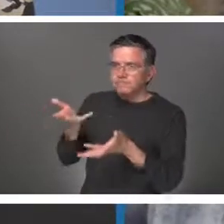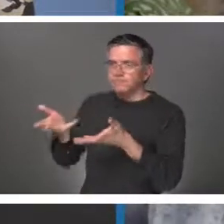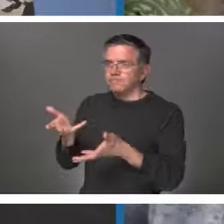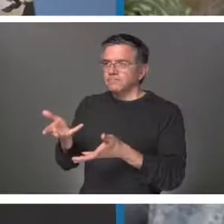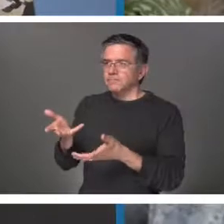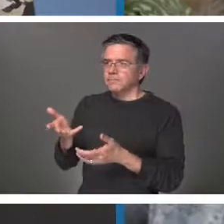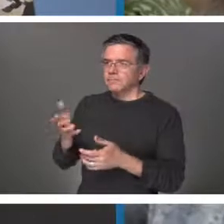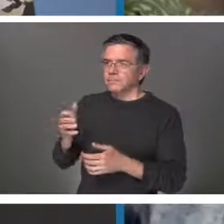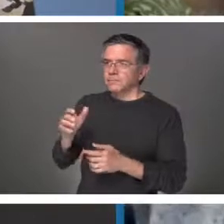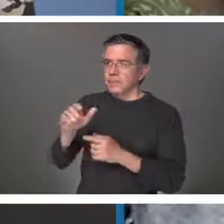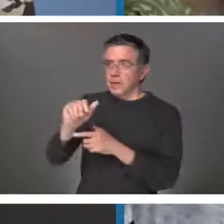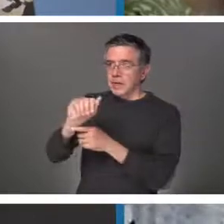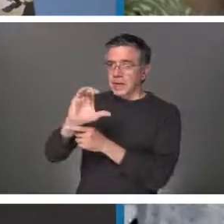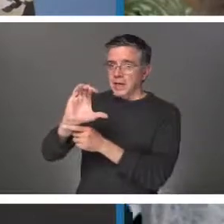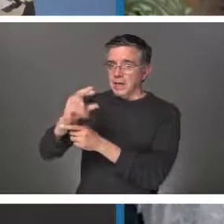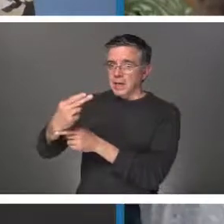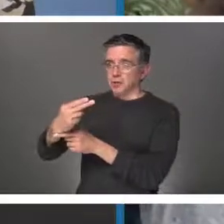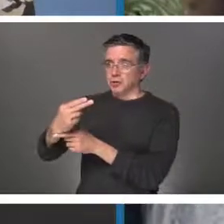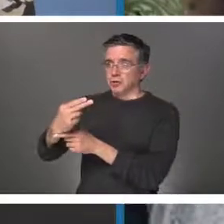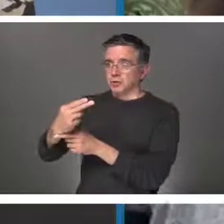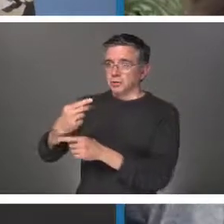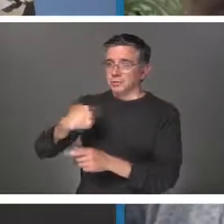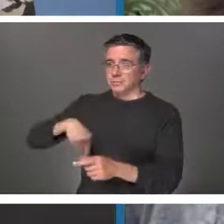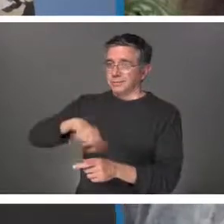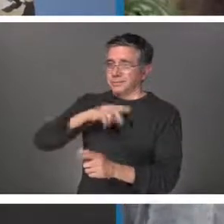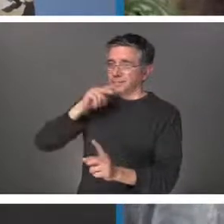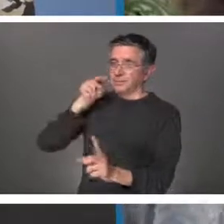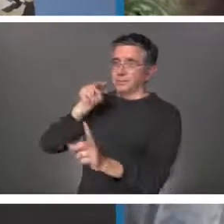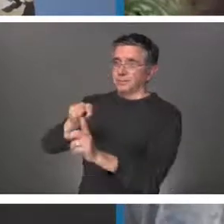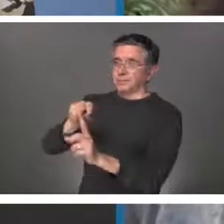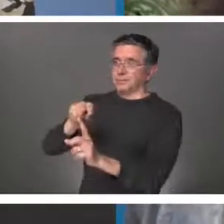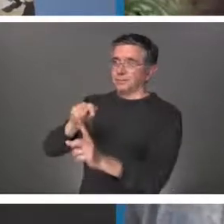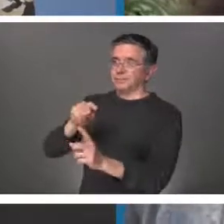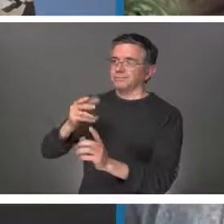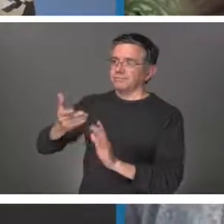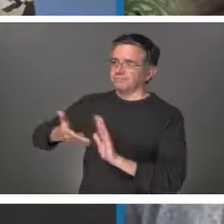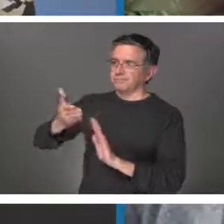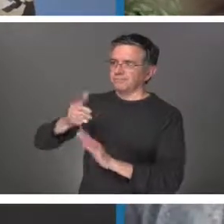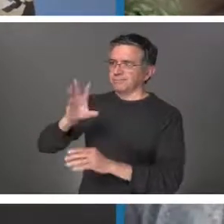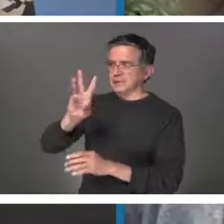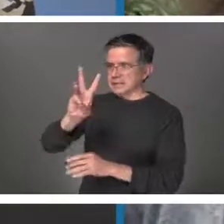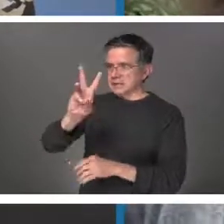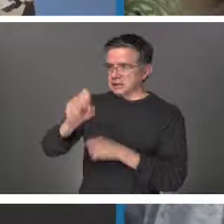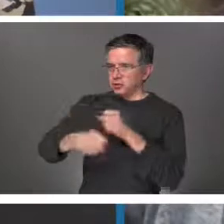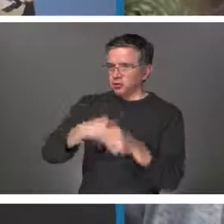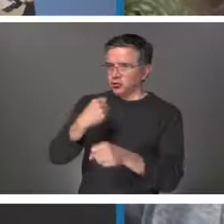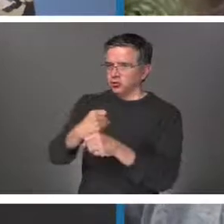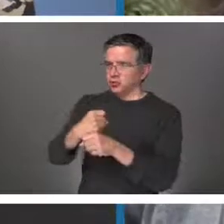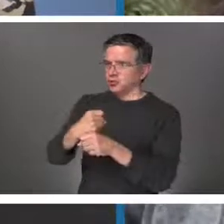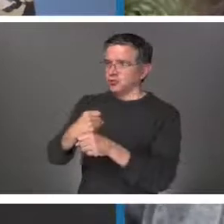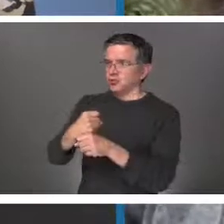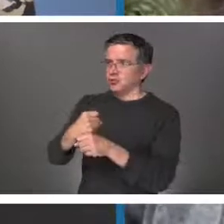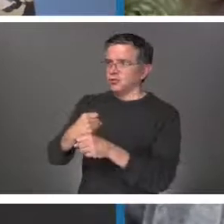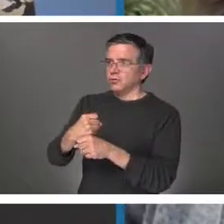we have been operating for about six years and part of our goal is to have the back of public health.